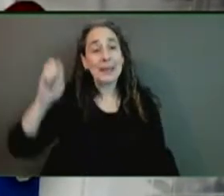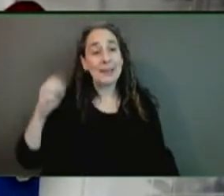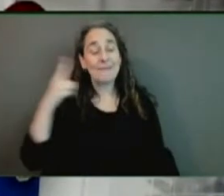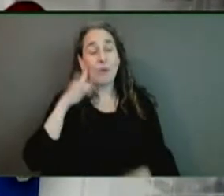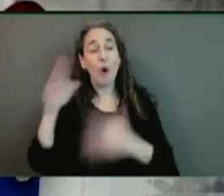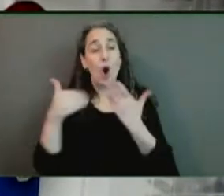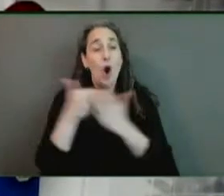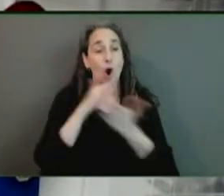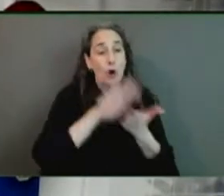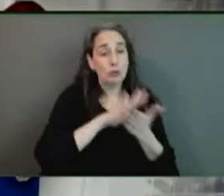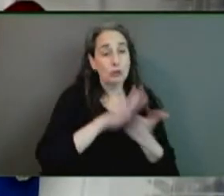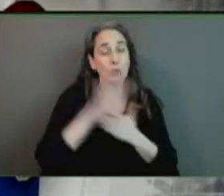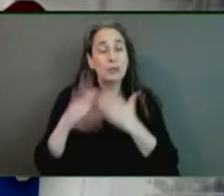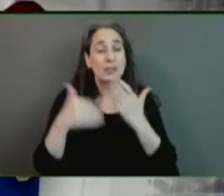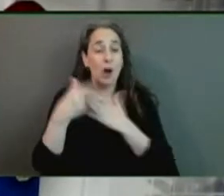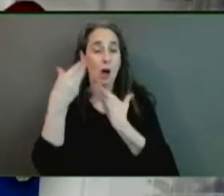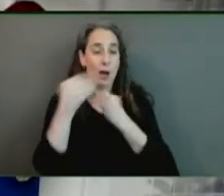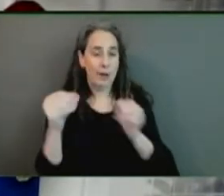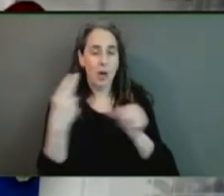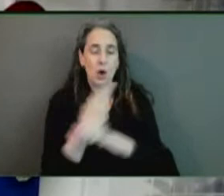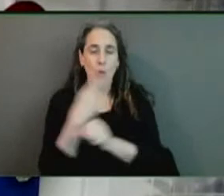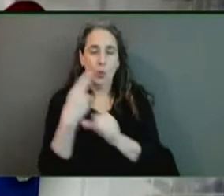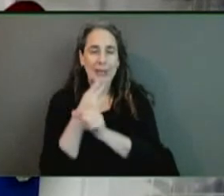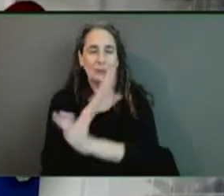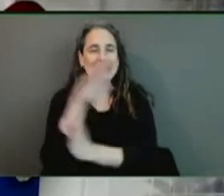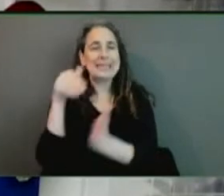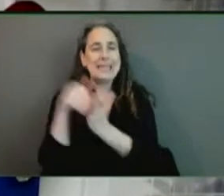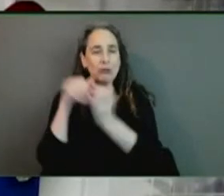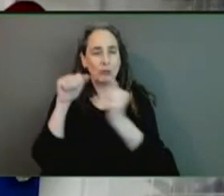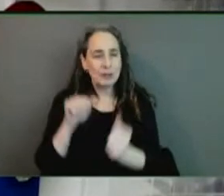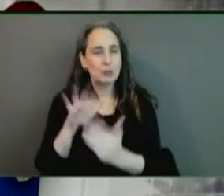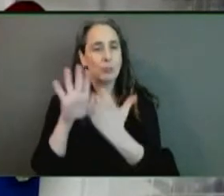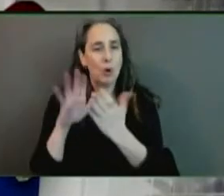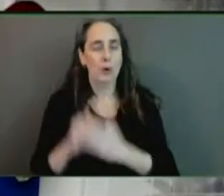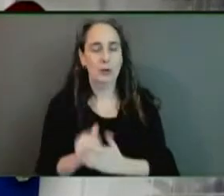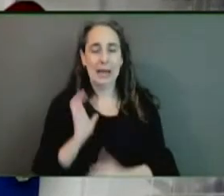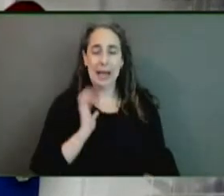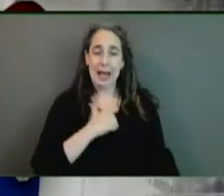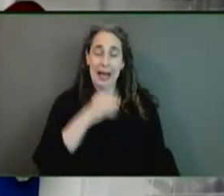procure essential PPE for all schools and offices, and we do